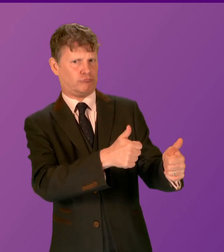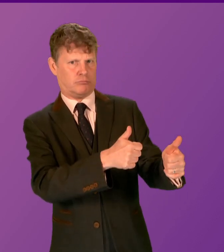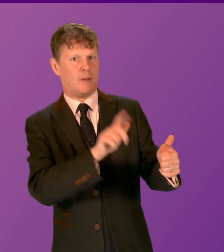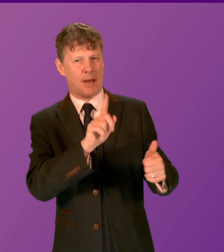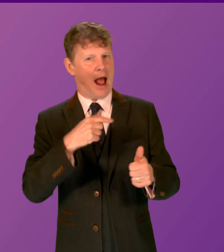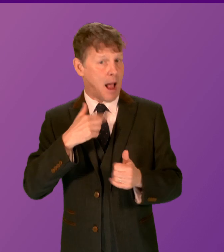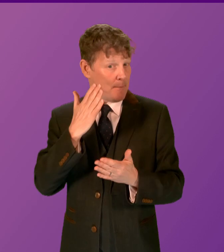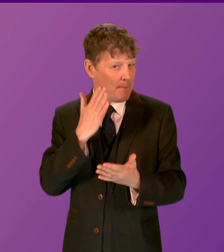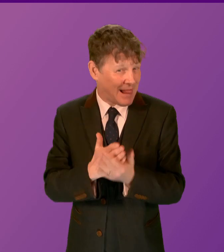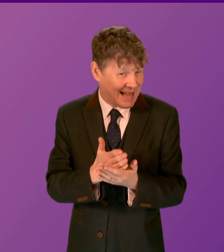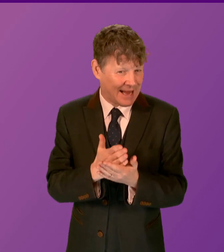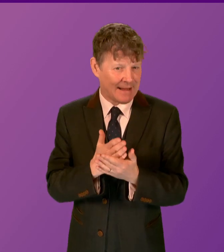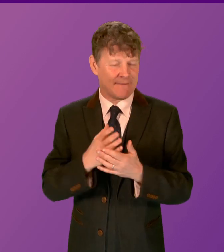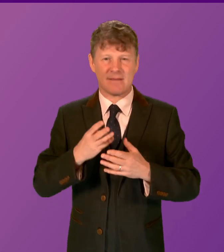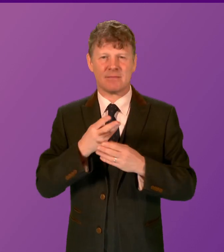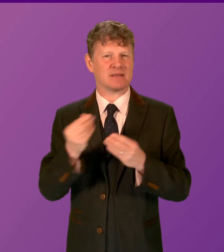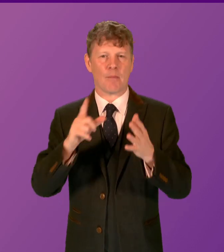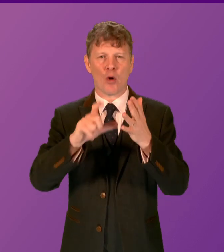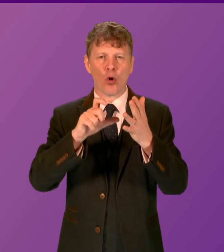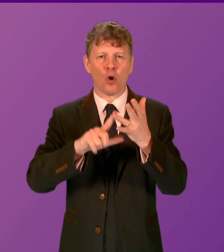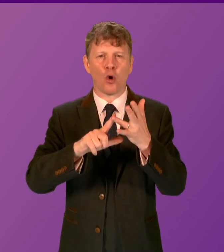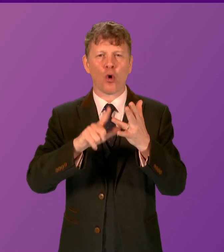due to some coding or recording errors.